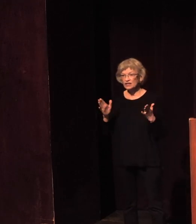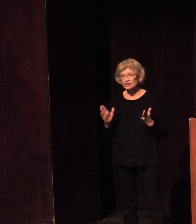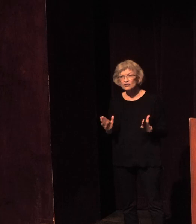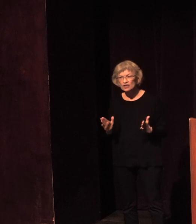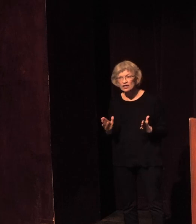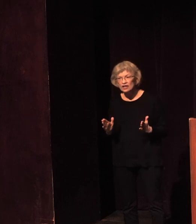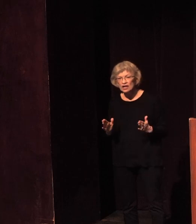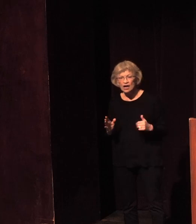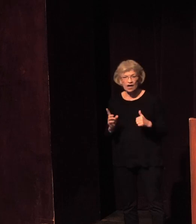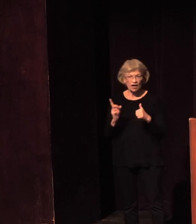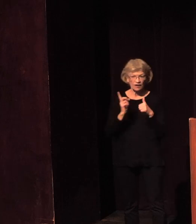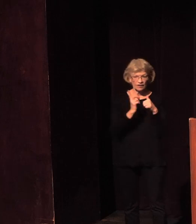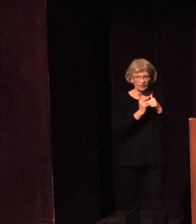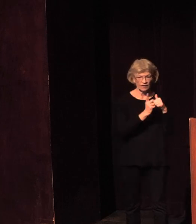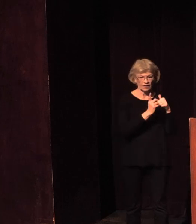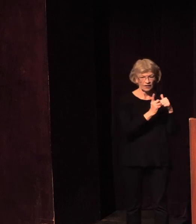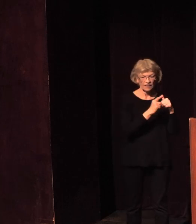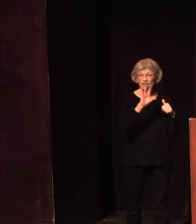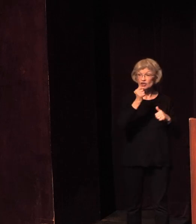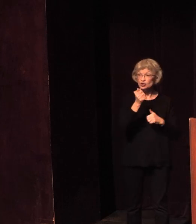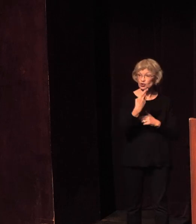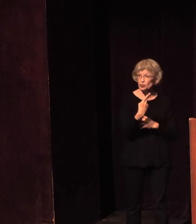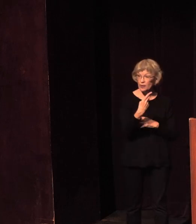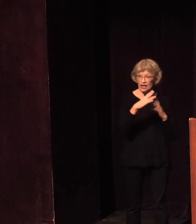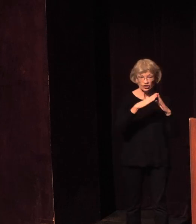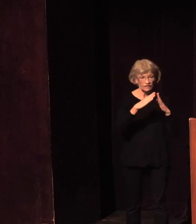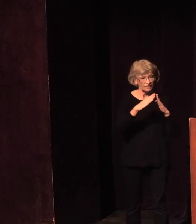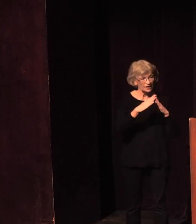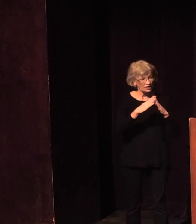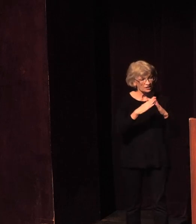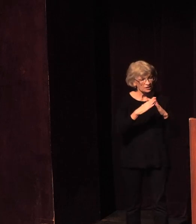I am happy to welcome all of you here. As a direct descendent of the original